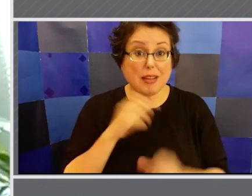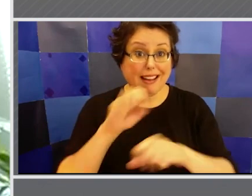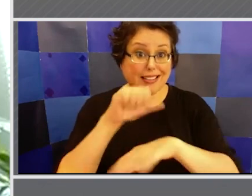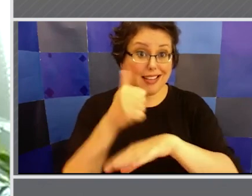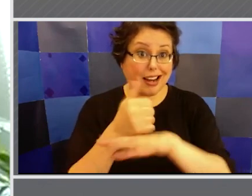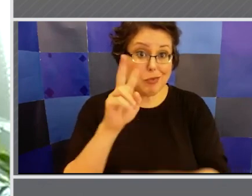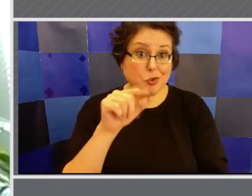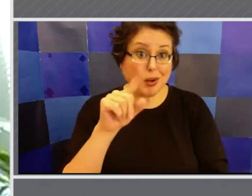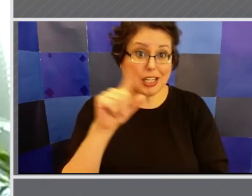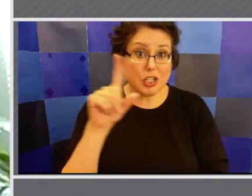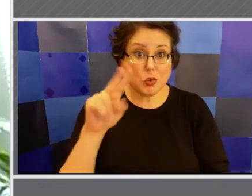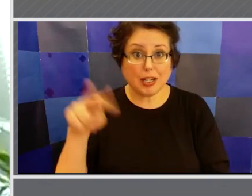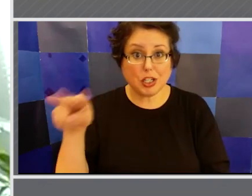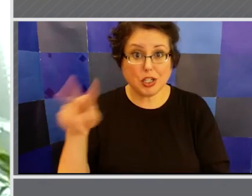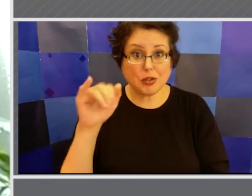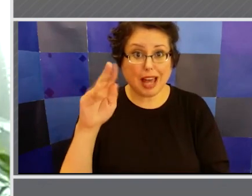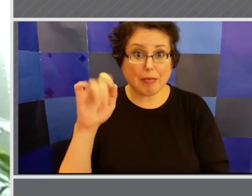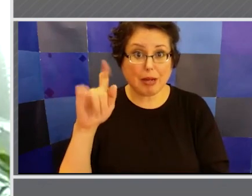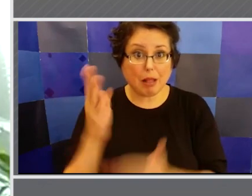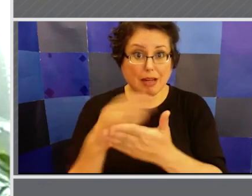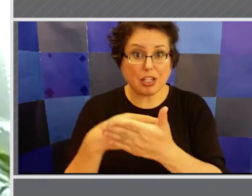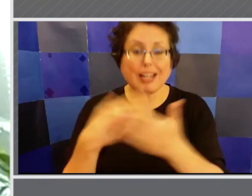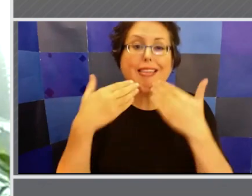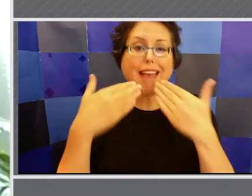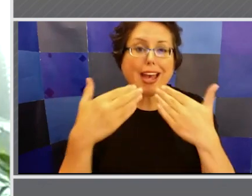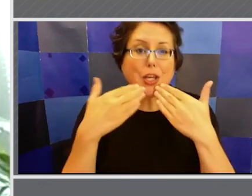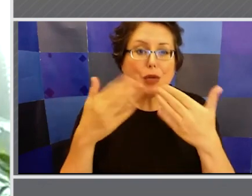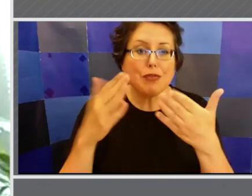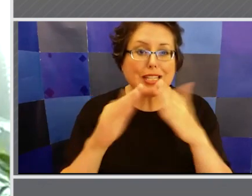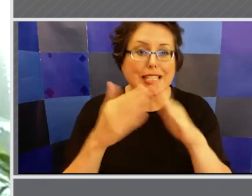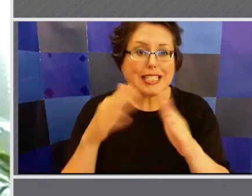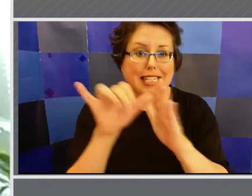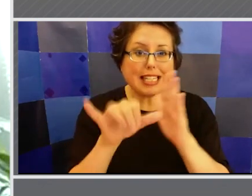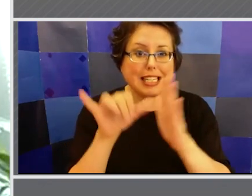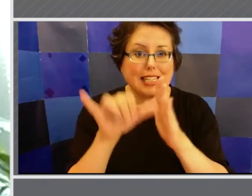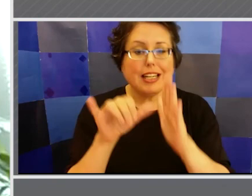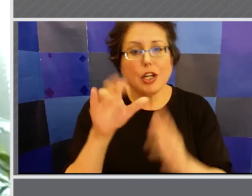I will say thank you to the city channel I'll say thank you to our interpreters, Jim and